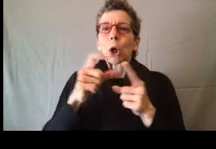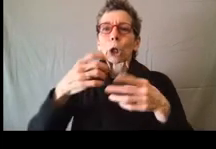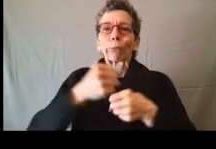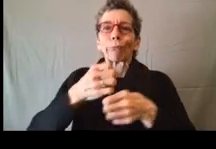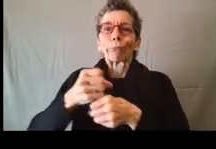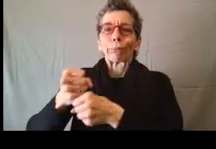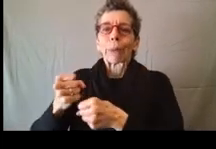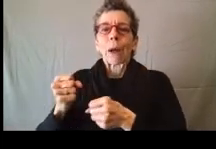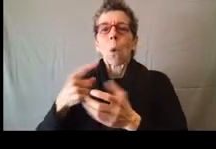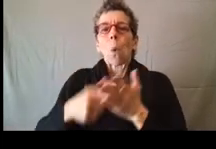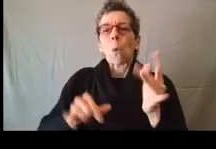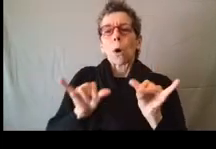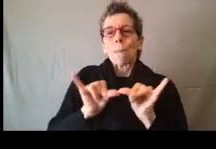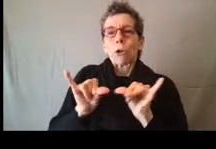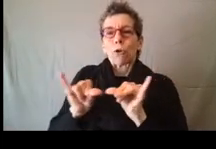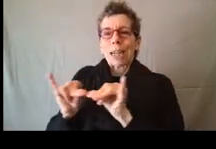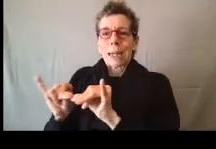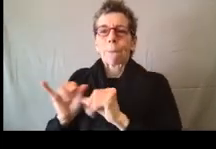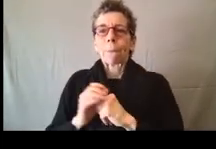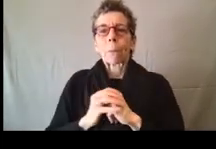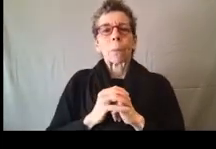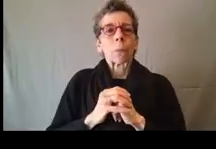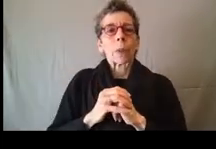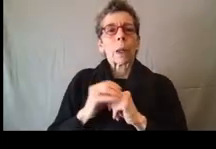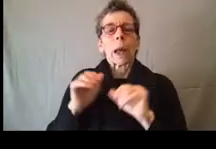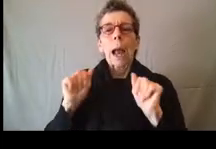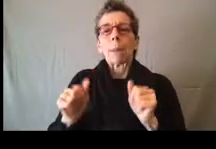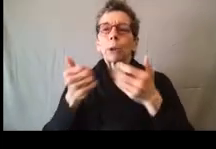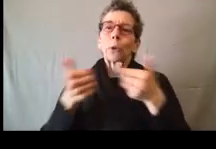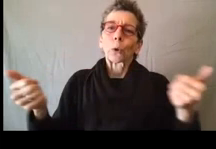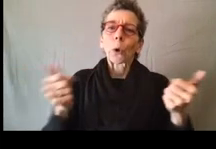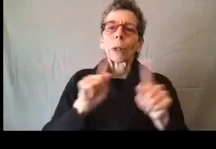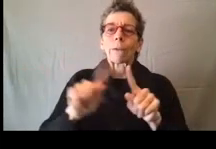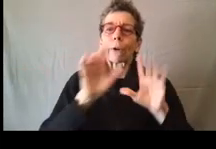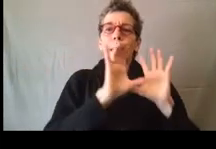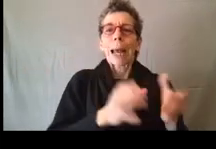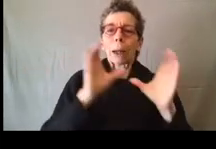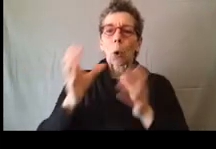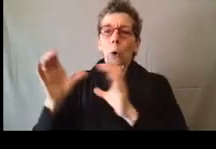that could be used into our tool, to sort them into categories and then rate their importance